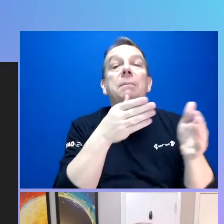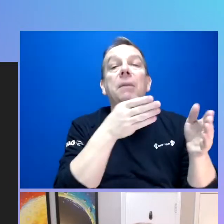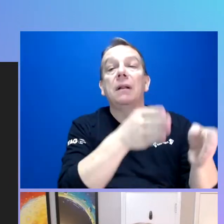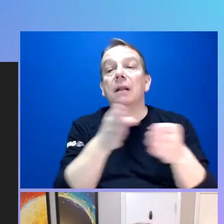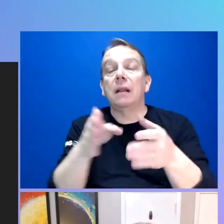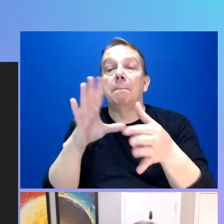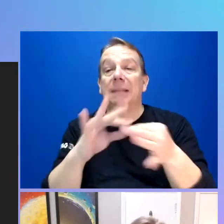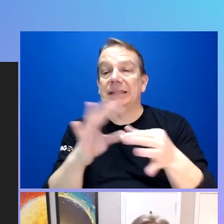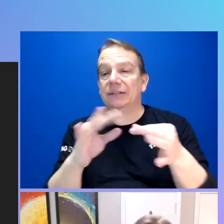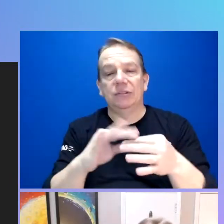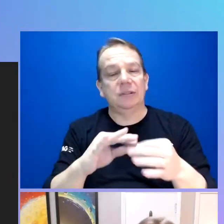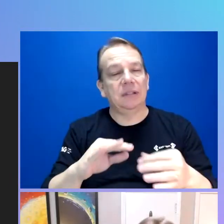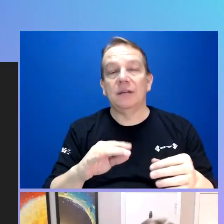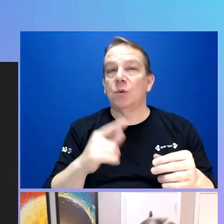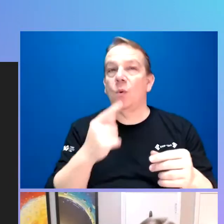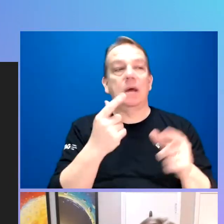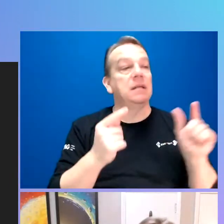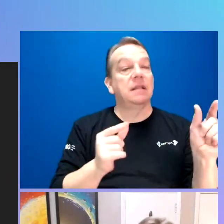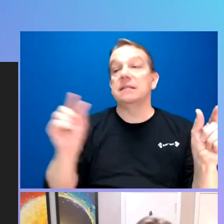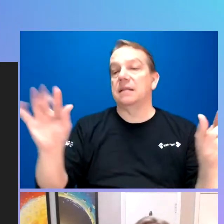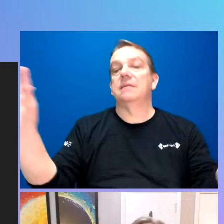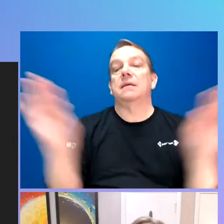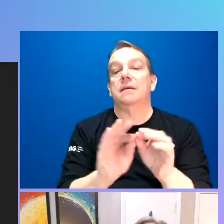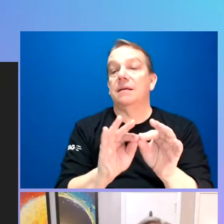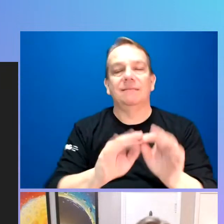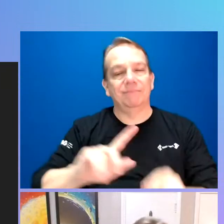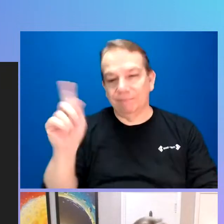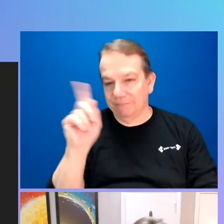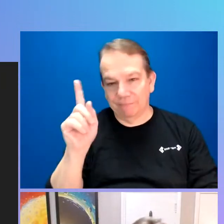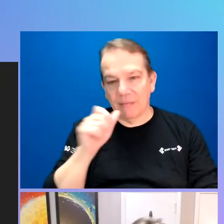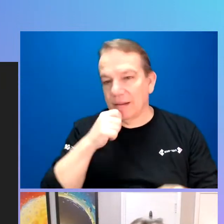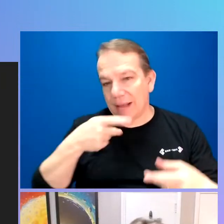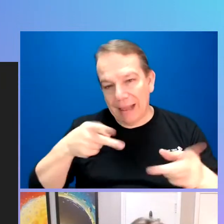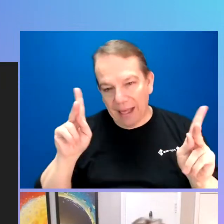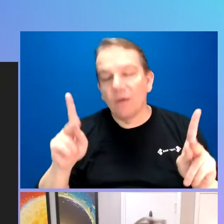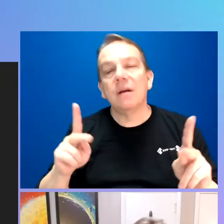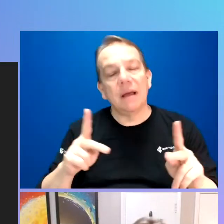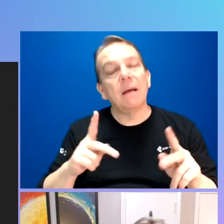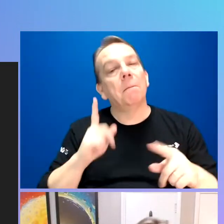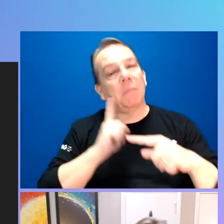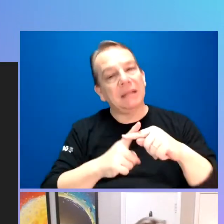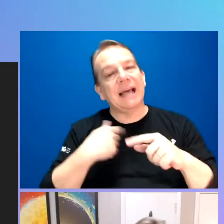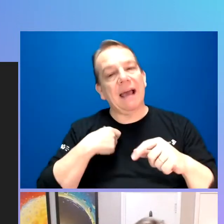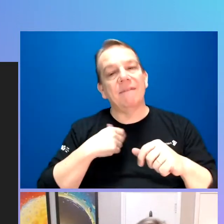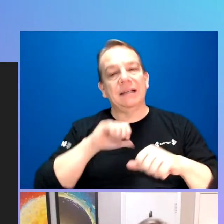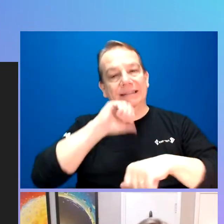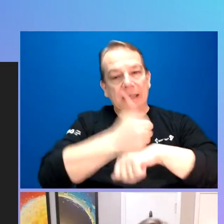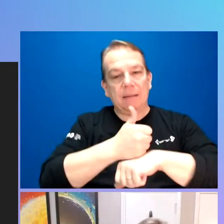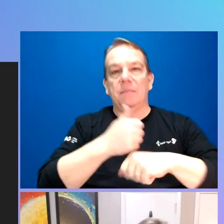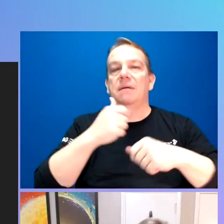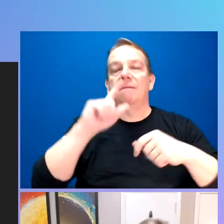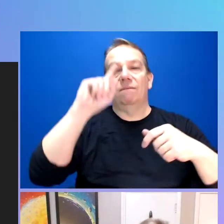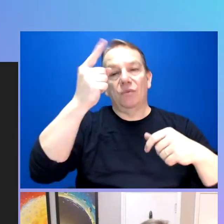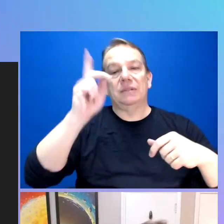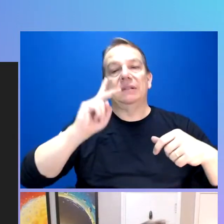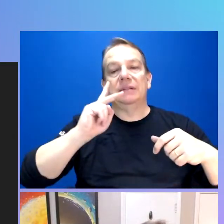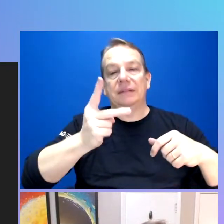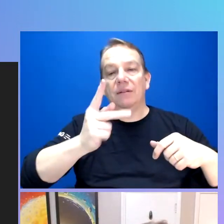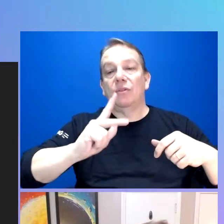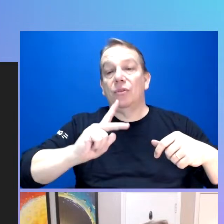takes a little bit from the bread and a little bit from the cheese. There is a hierarchy if you have names provided with